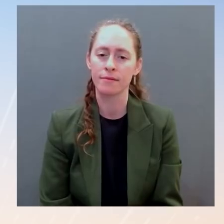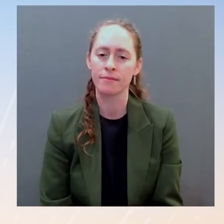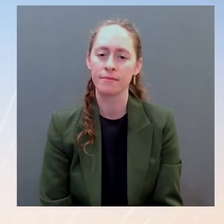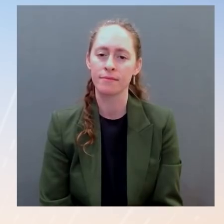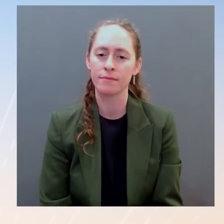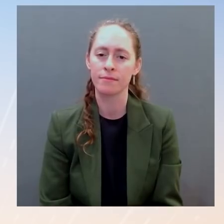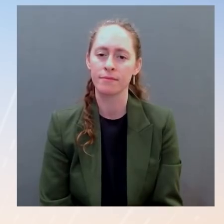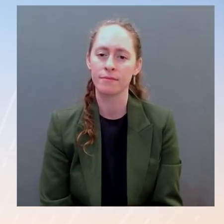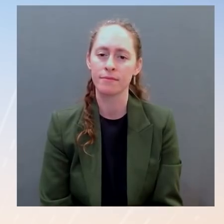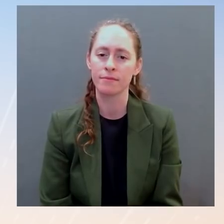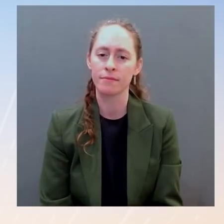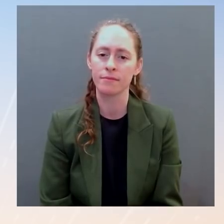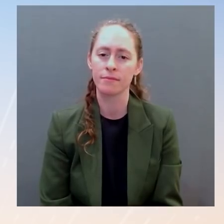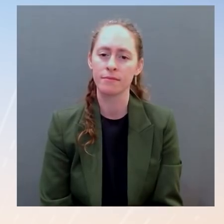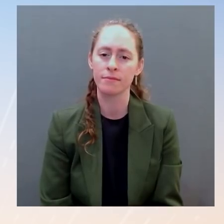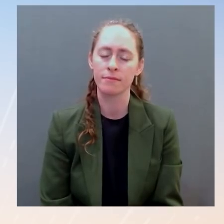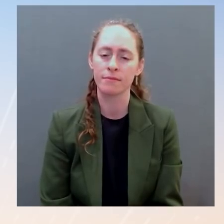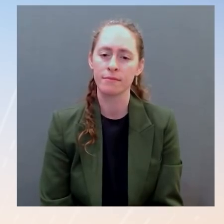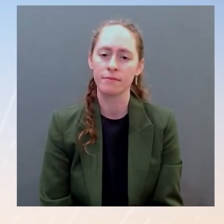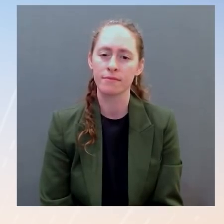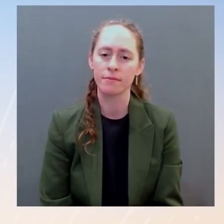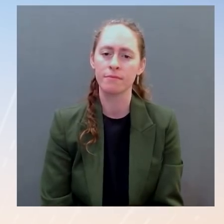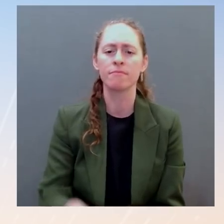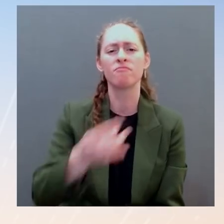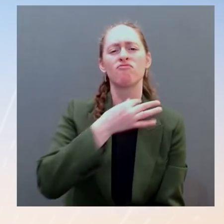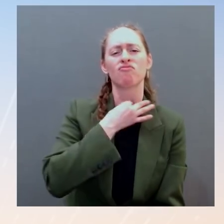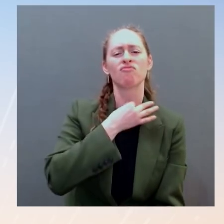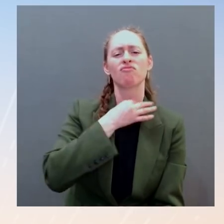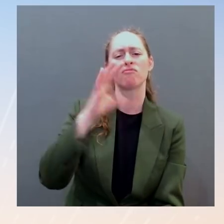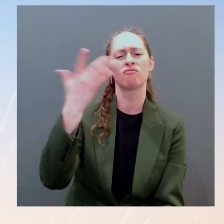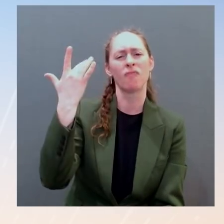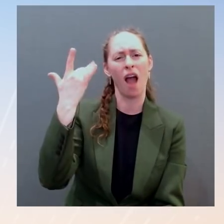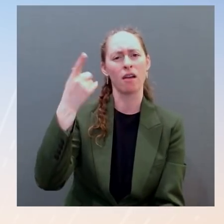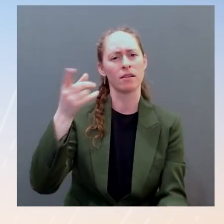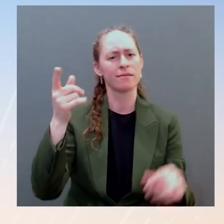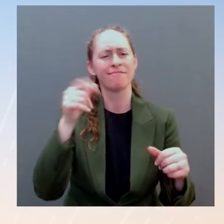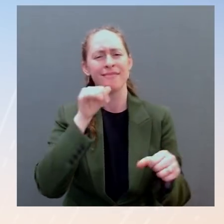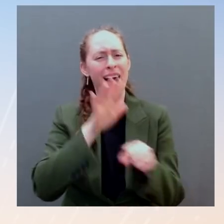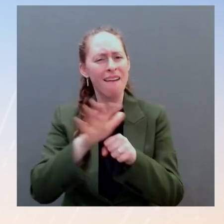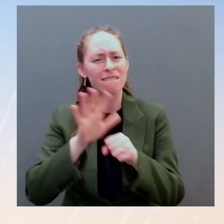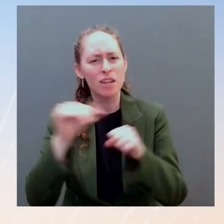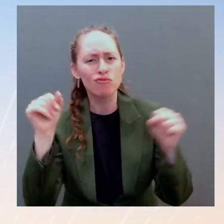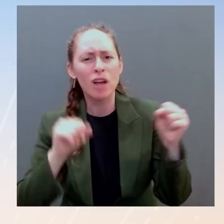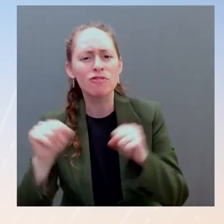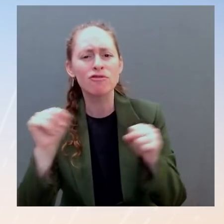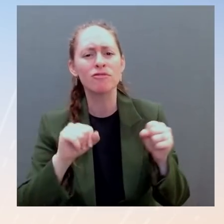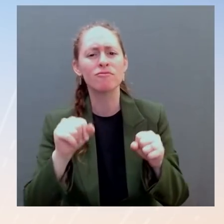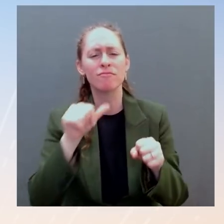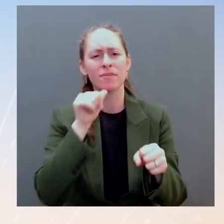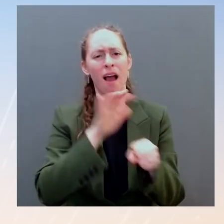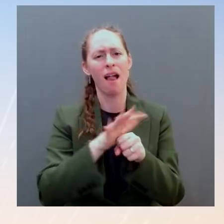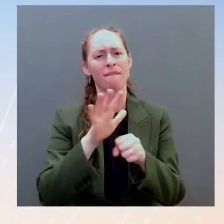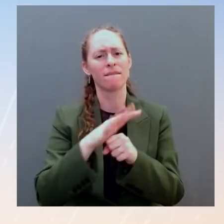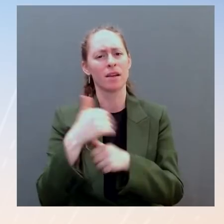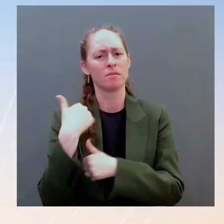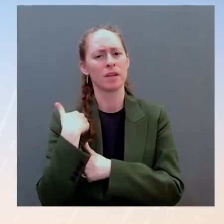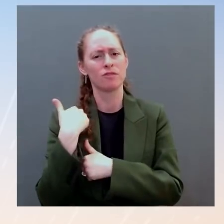And also, I wonder what would the Biden administration want from other countries. Australia hasn't exactly been very well prepared